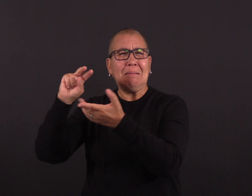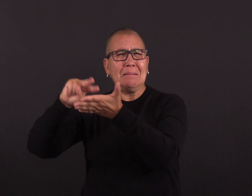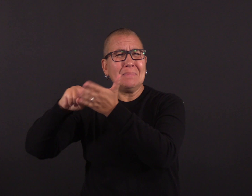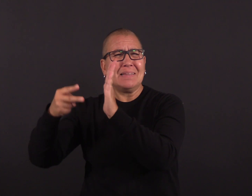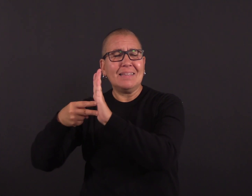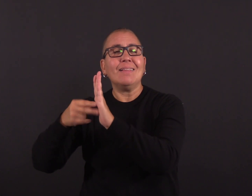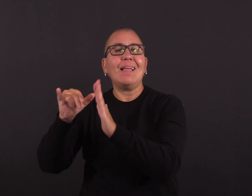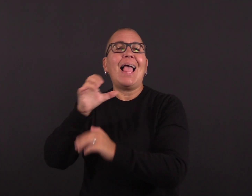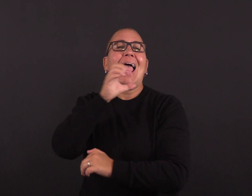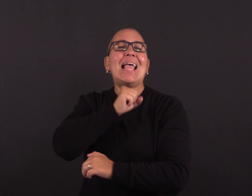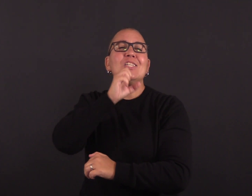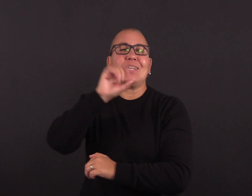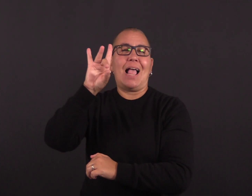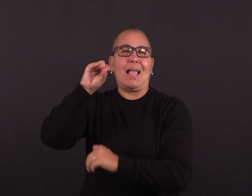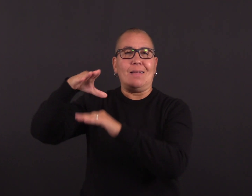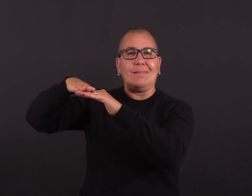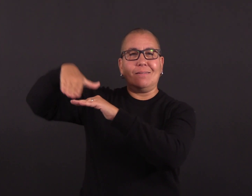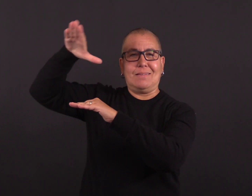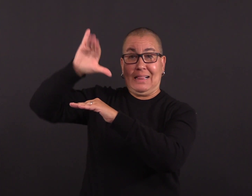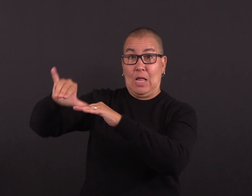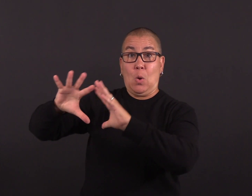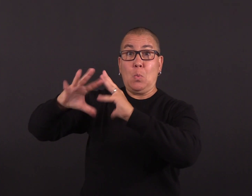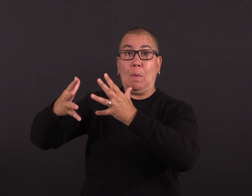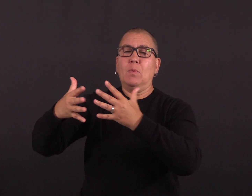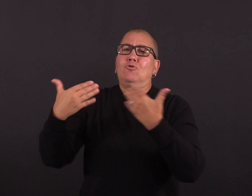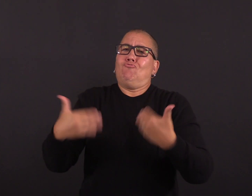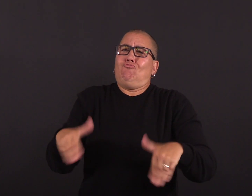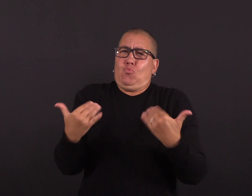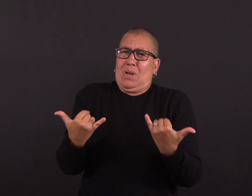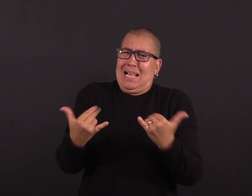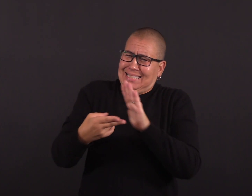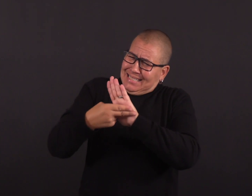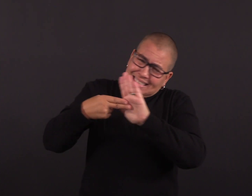group for complications following Covid infection,” Reiner said.